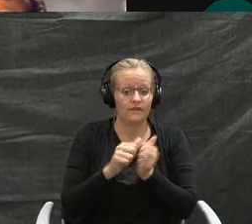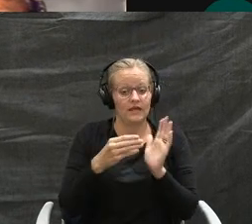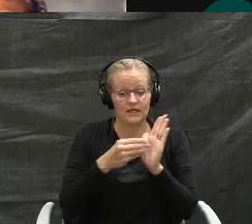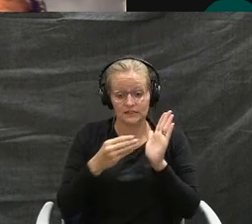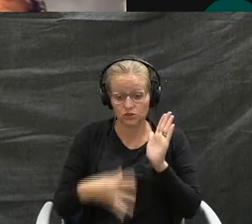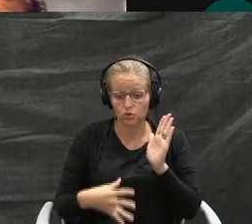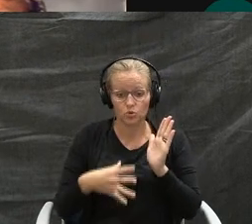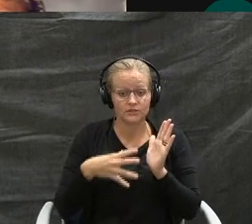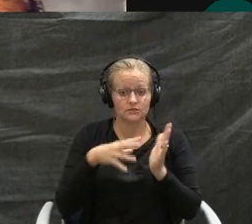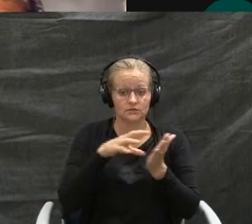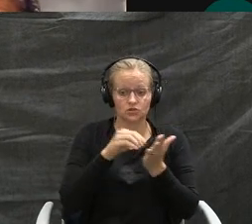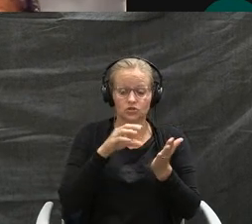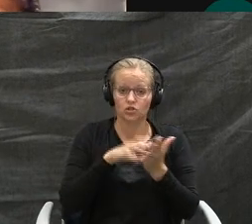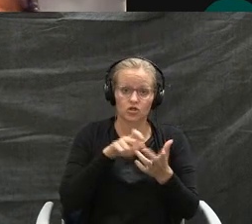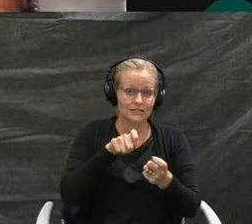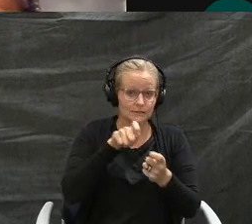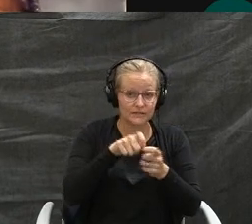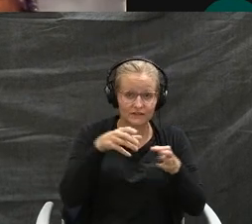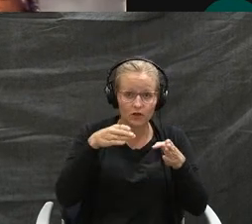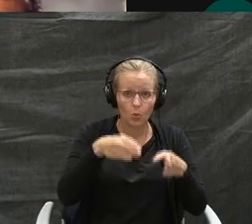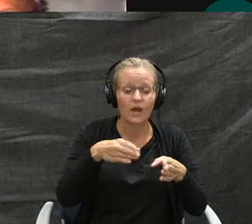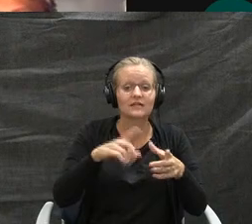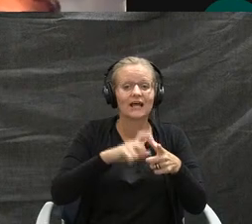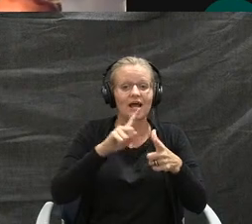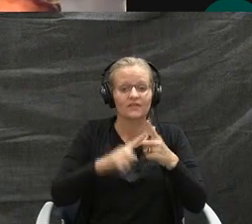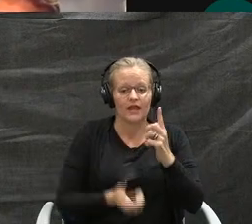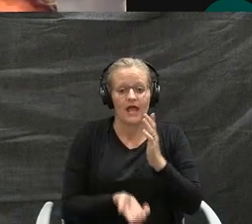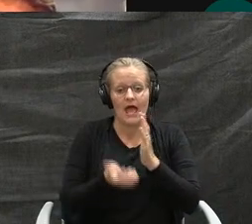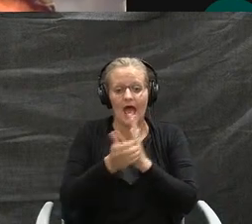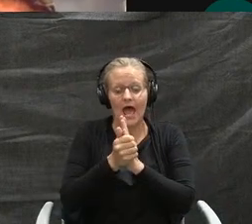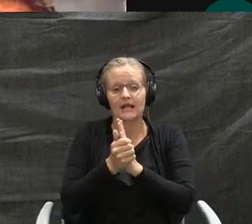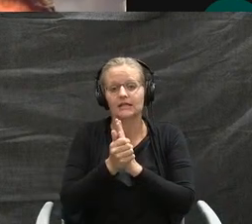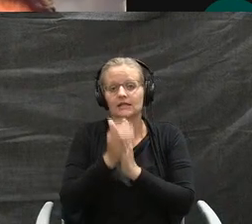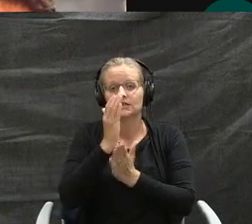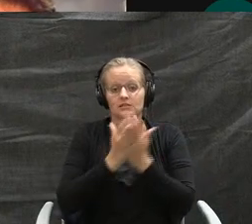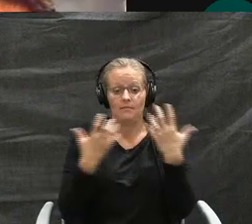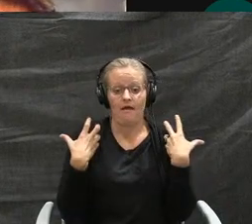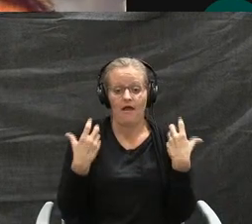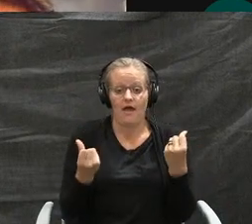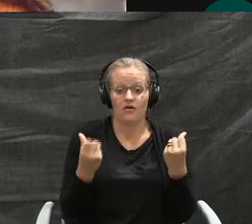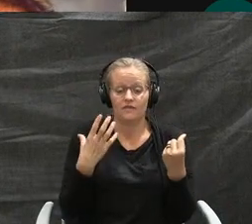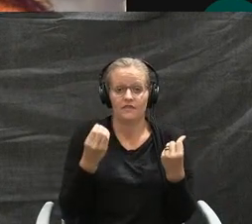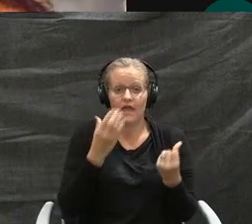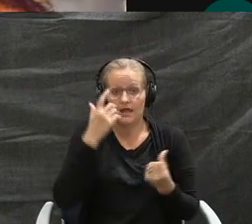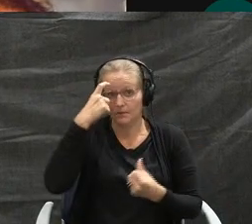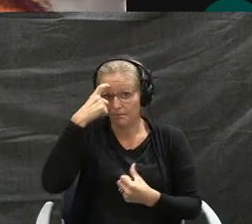blocks is, these students learn and then supplementing for the health and Wellness standpoint in from the mental aspect, I